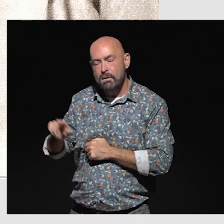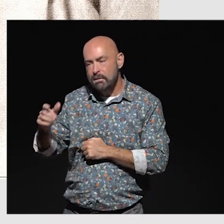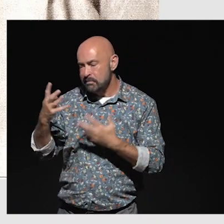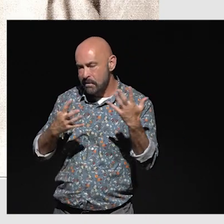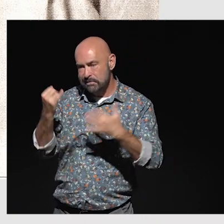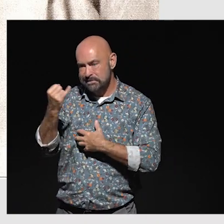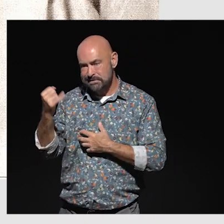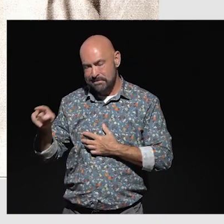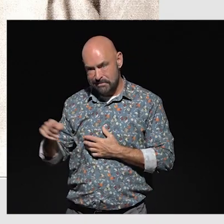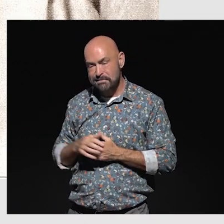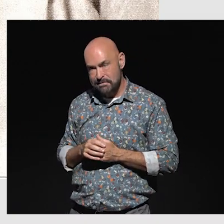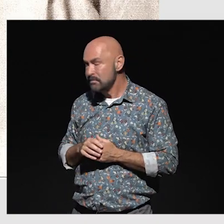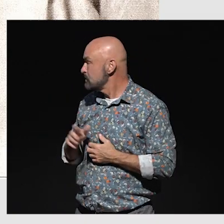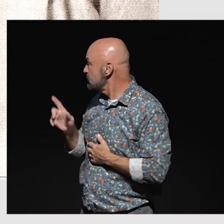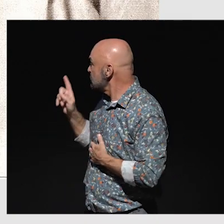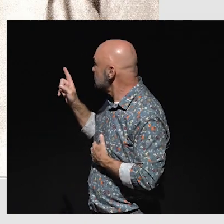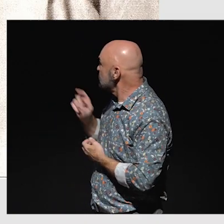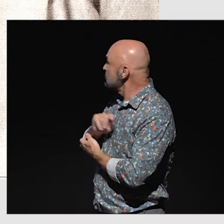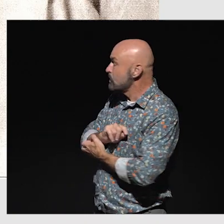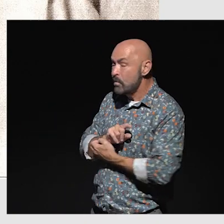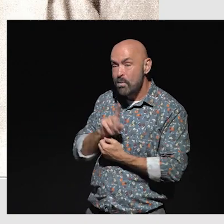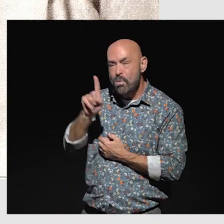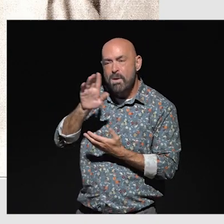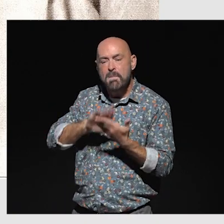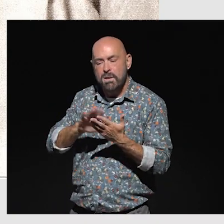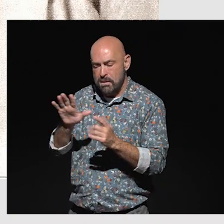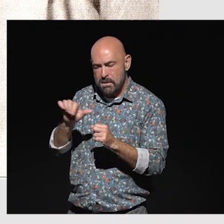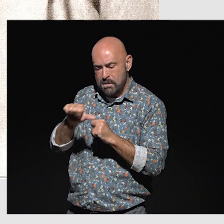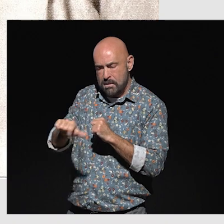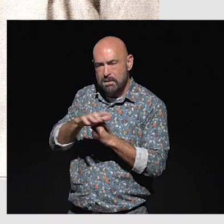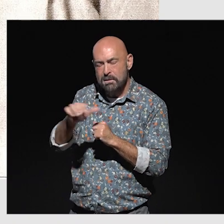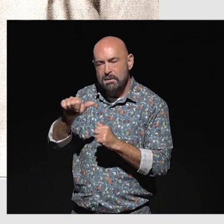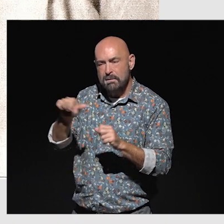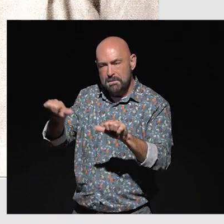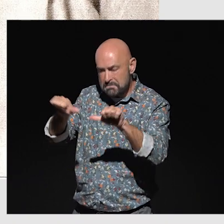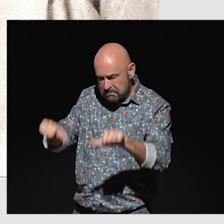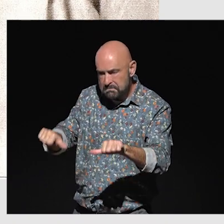and, as you see, only a month and a half ago was canonised by the Pope.